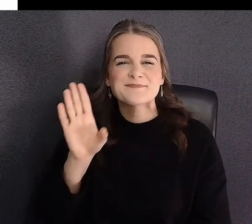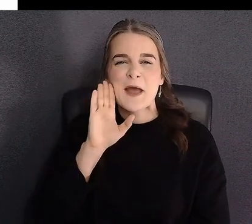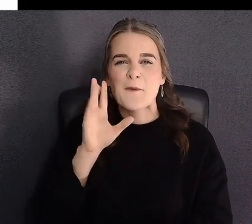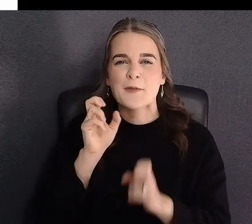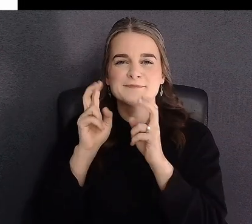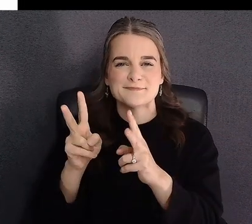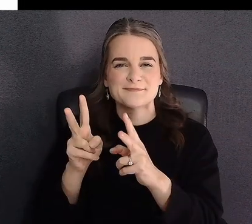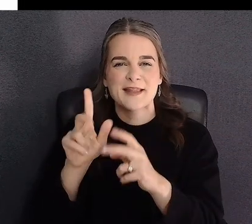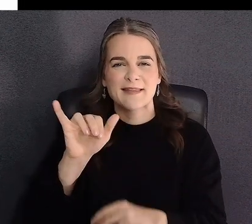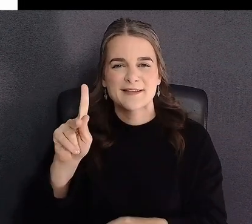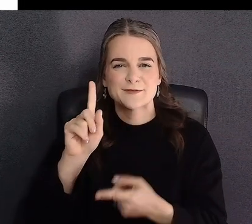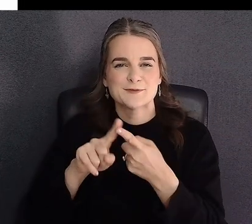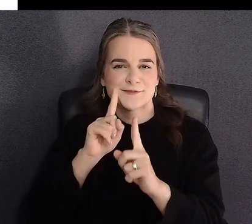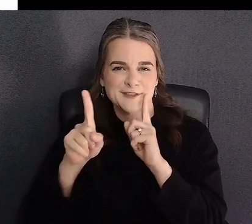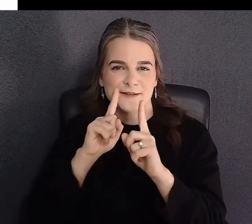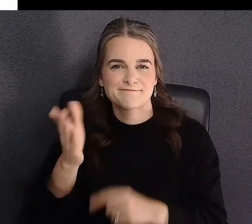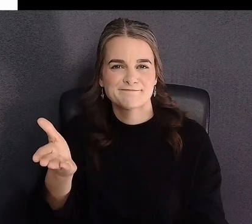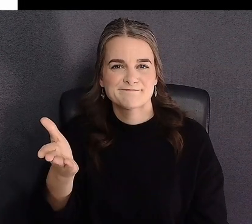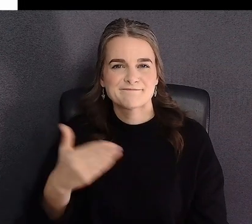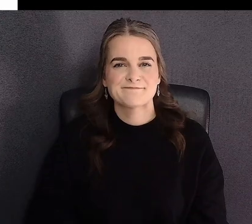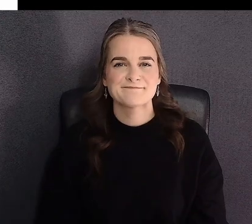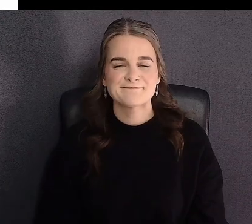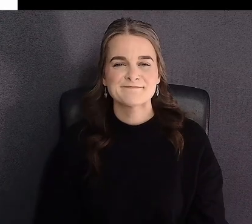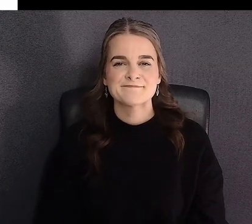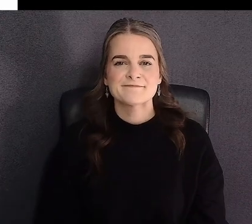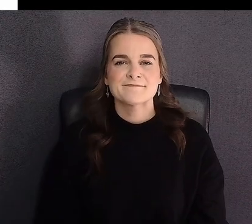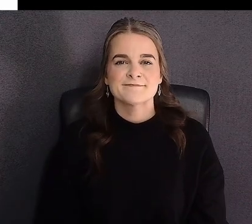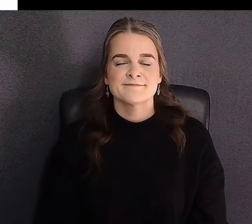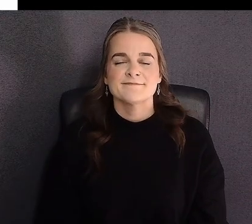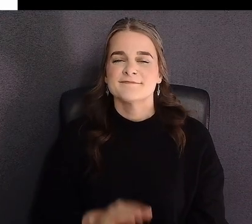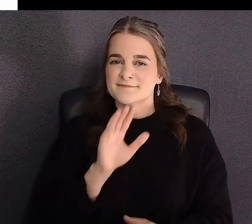And I will put that link in the chat. The website is also where you can register